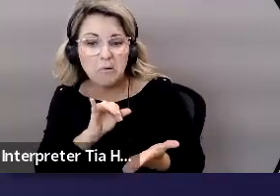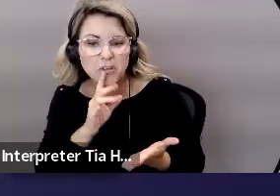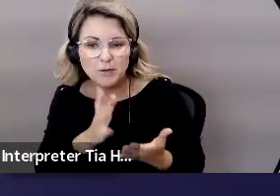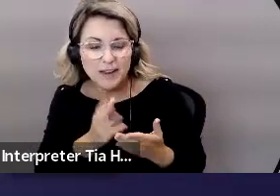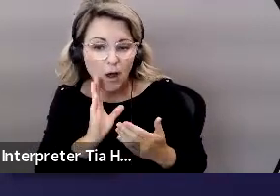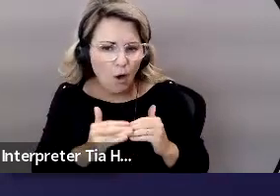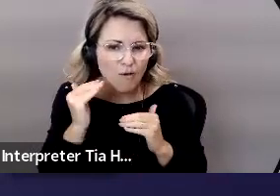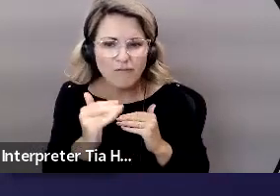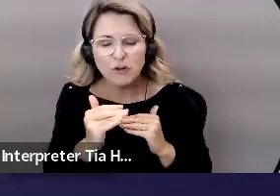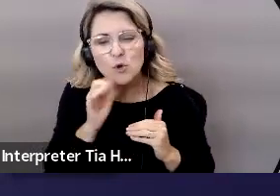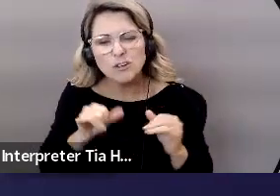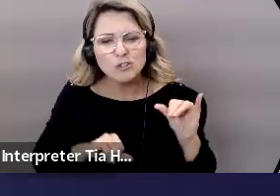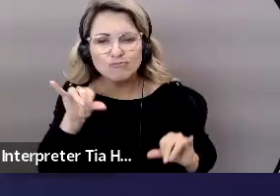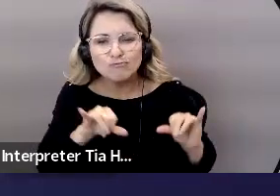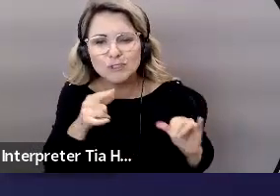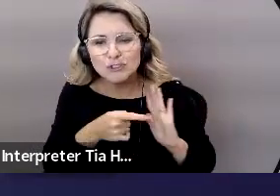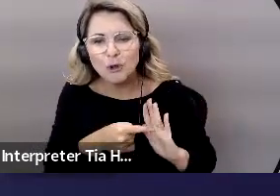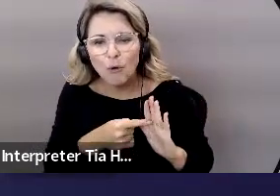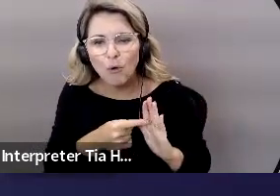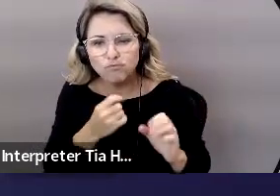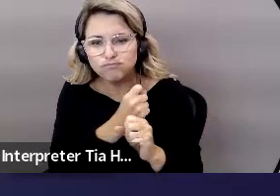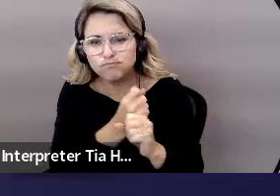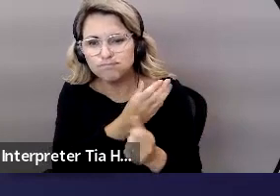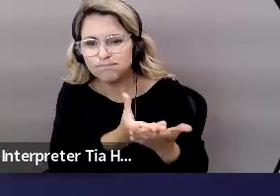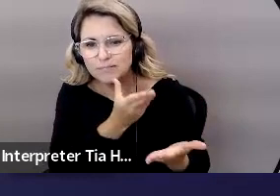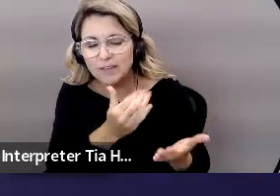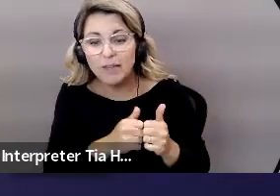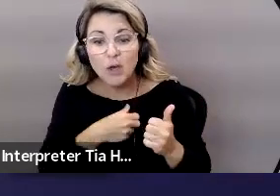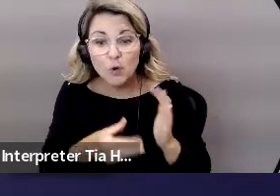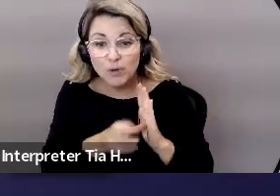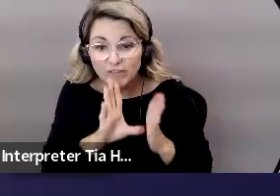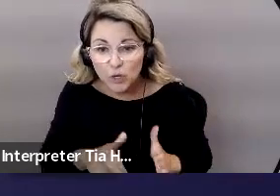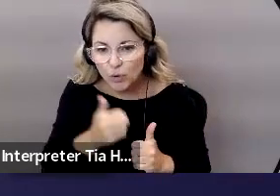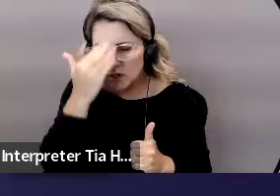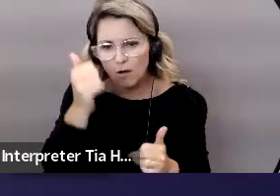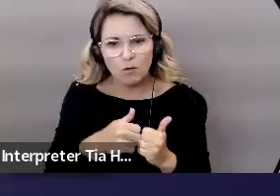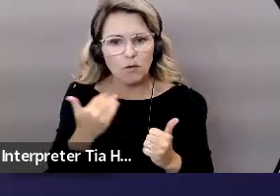show a lot of activity so that the reviewers will know that you've got a very strong plan in place